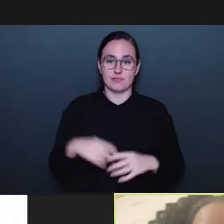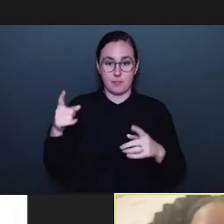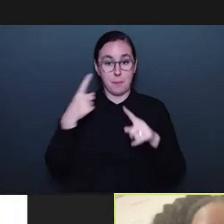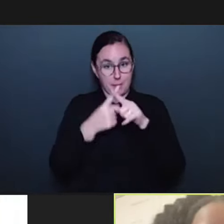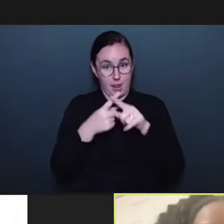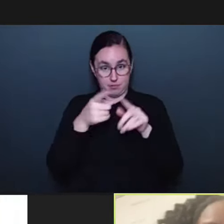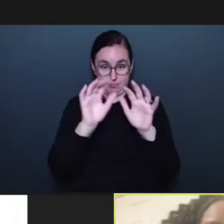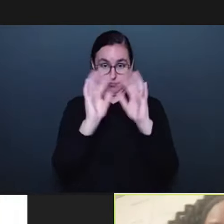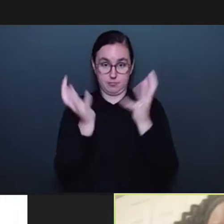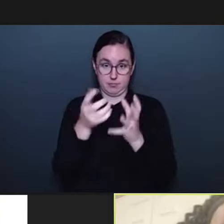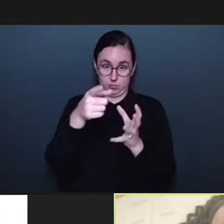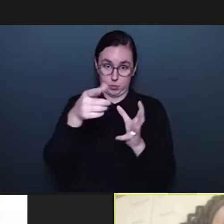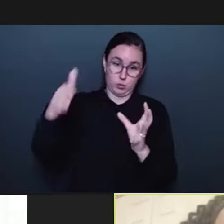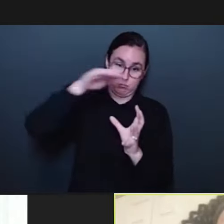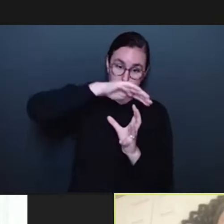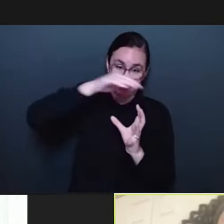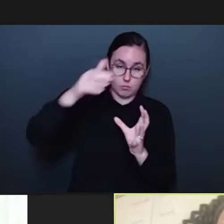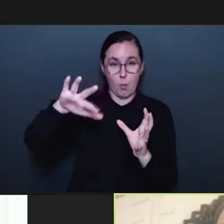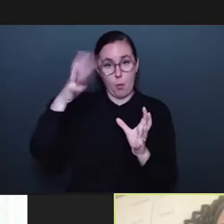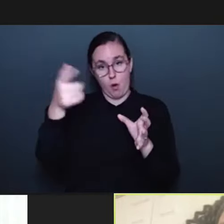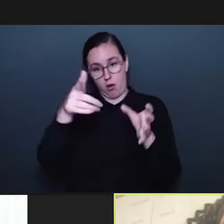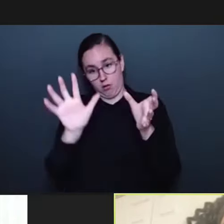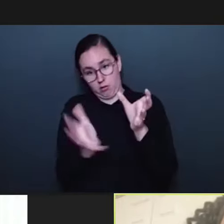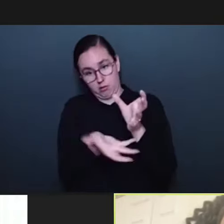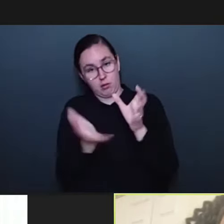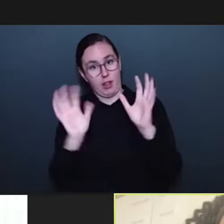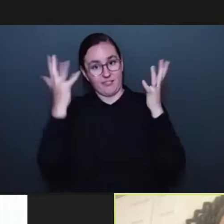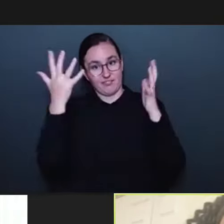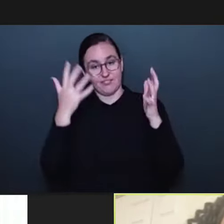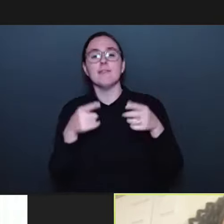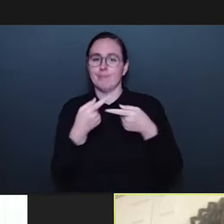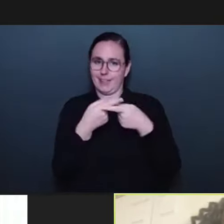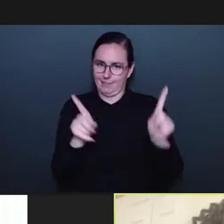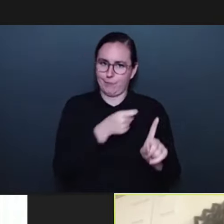about the linkages between climate change and food insecurity, which is undeniable. However,